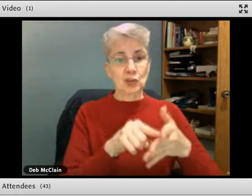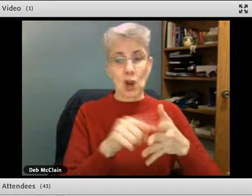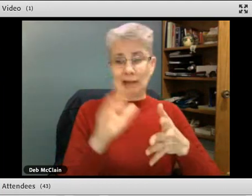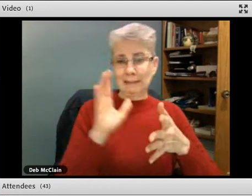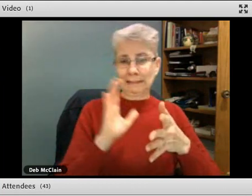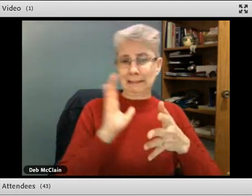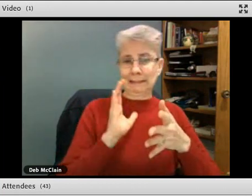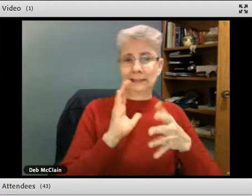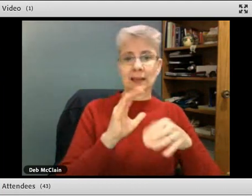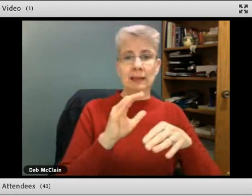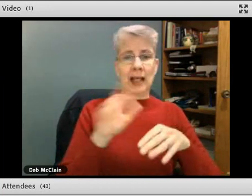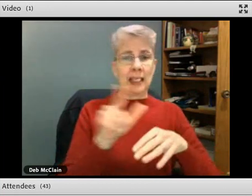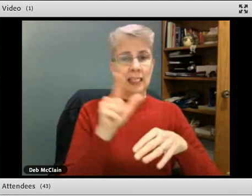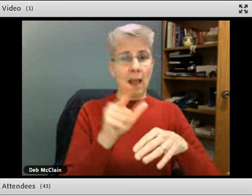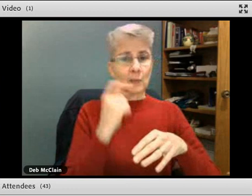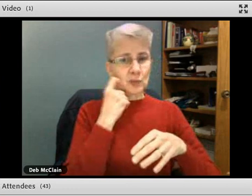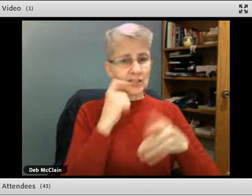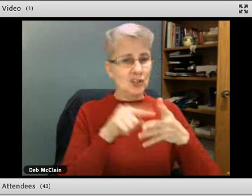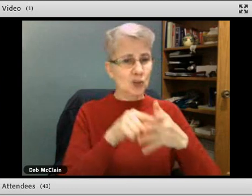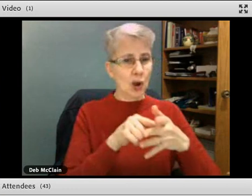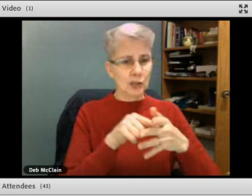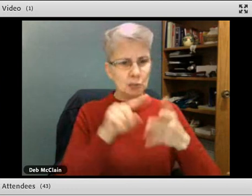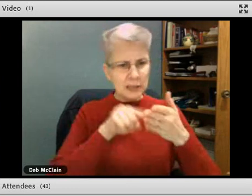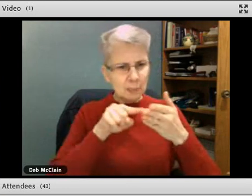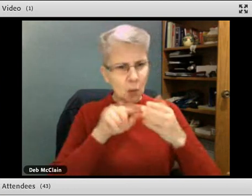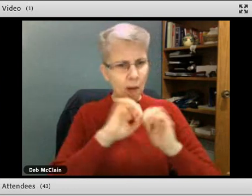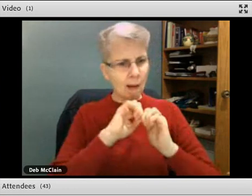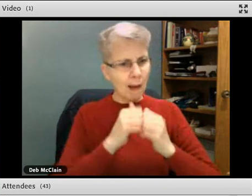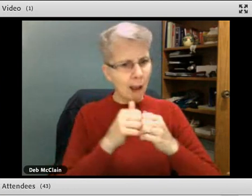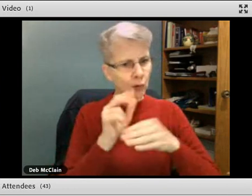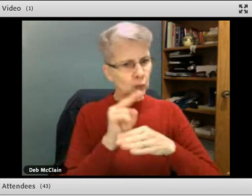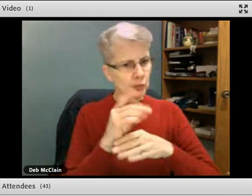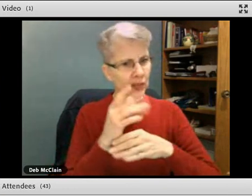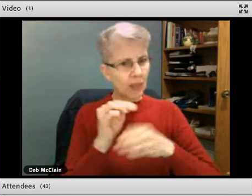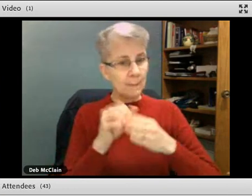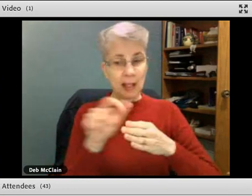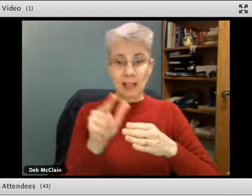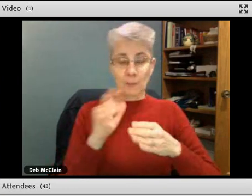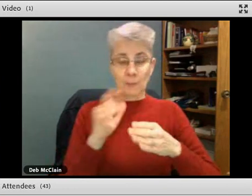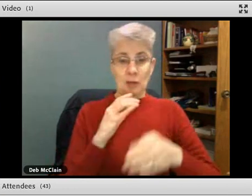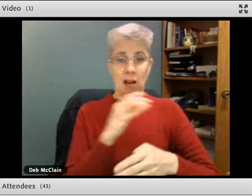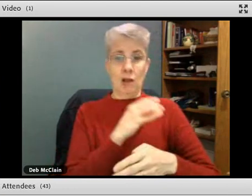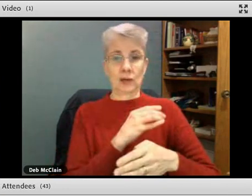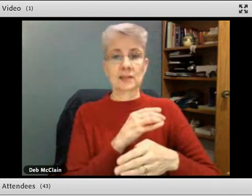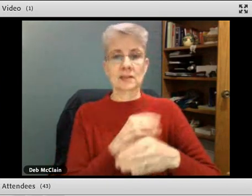Libraries were just starting to explore how they might use them, and the Library of Congress was part of that group saying,